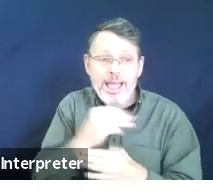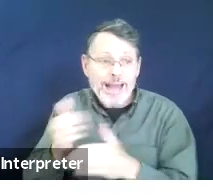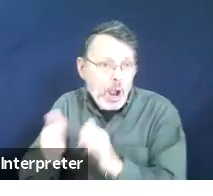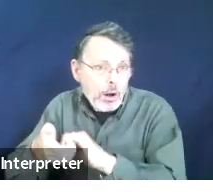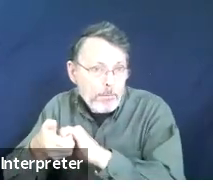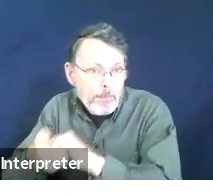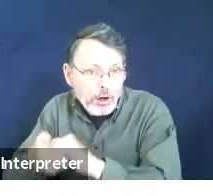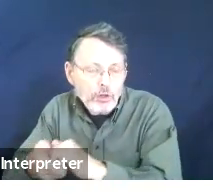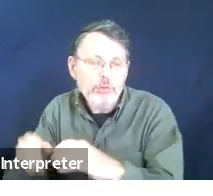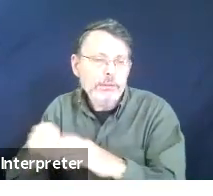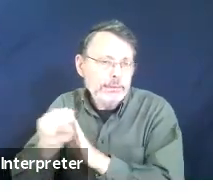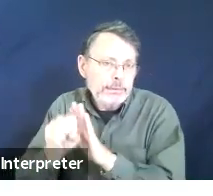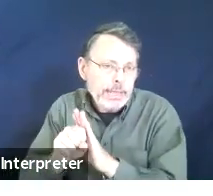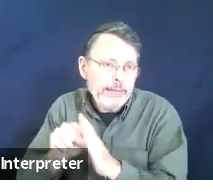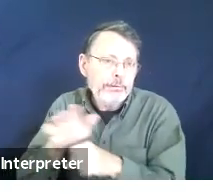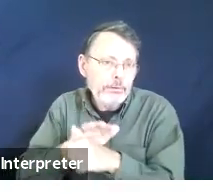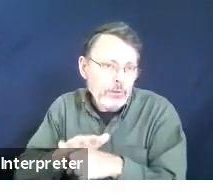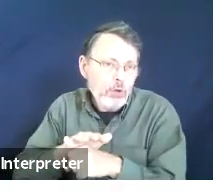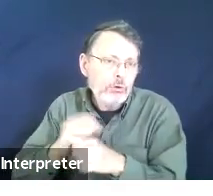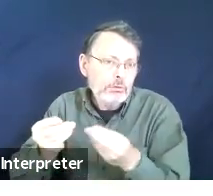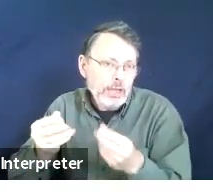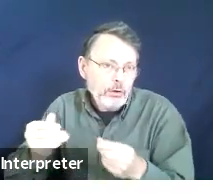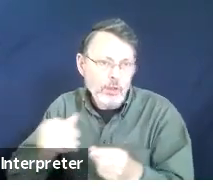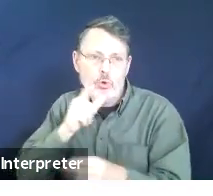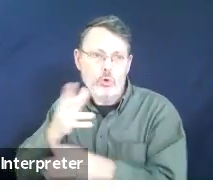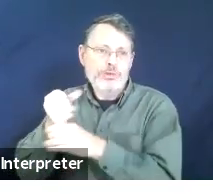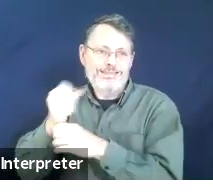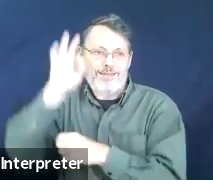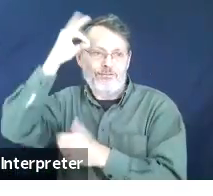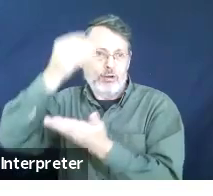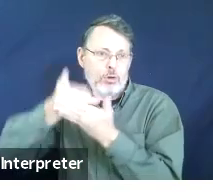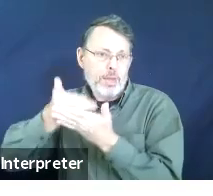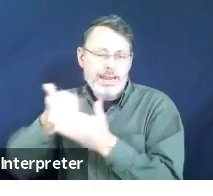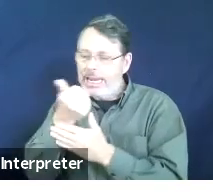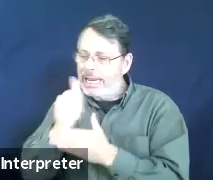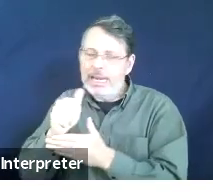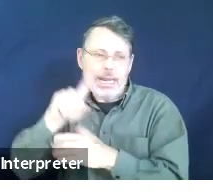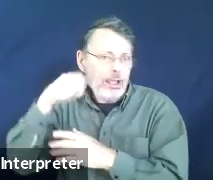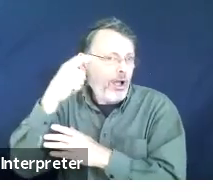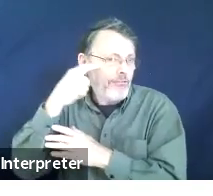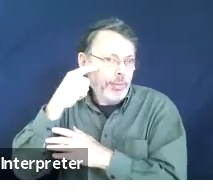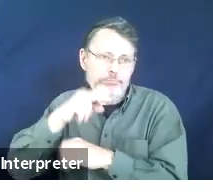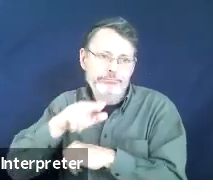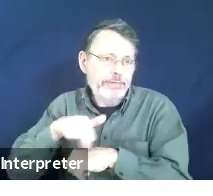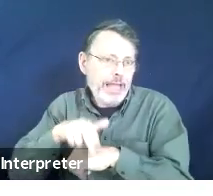receive federal funding, and any kind of non governmental relief and disaster organization,